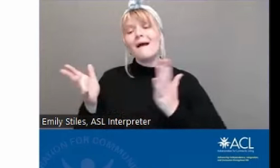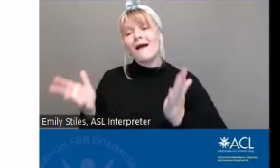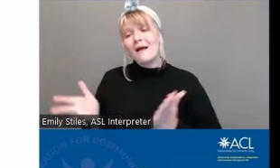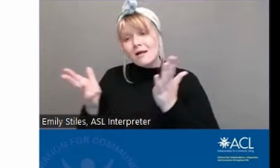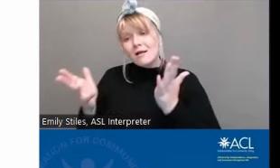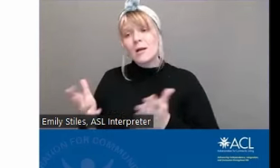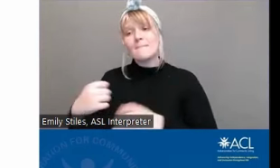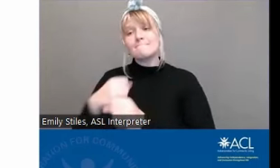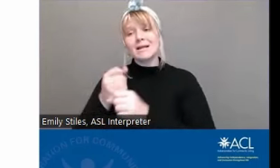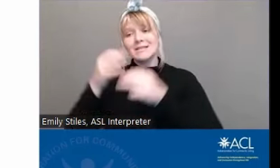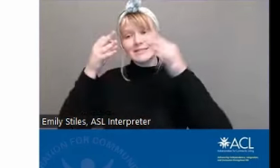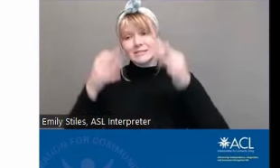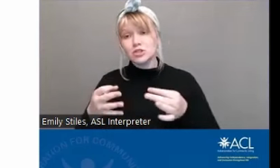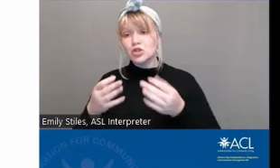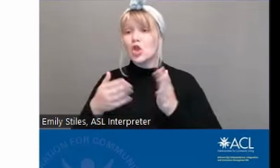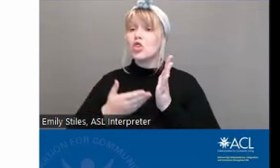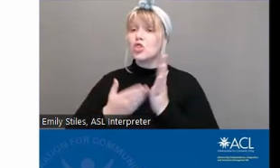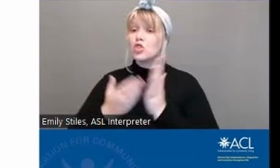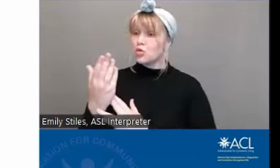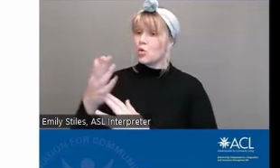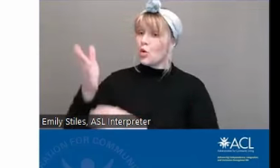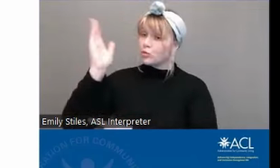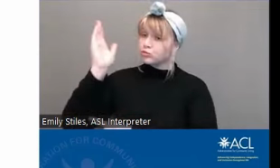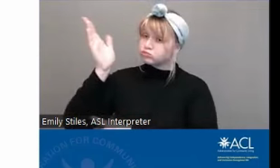demonstrations and short-term loans.